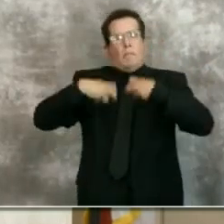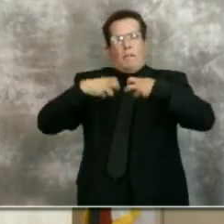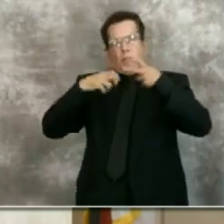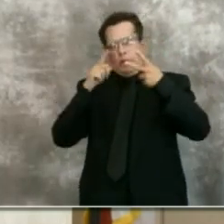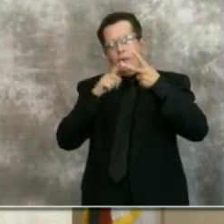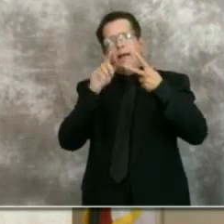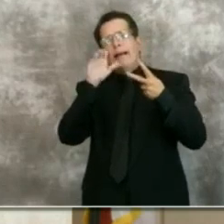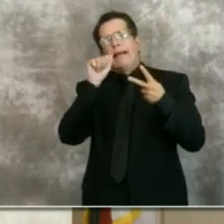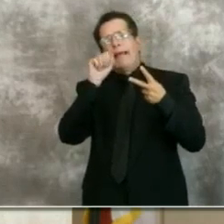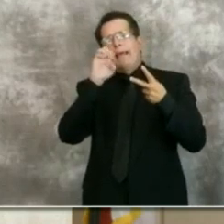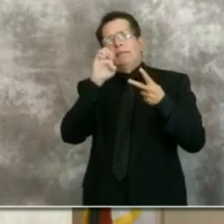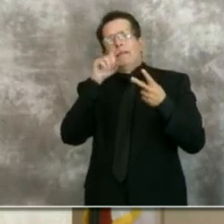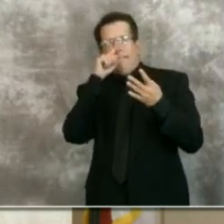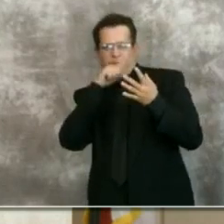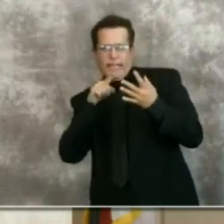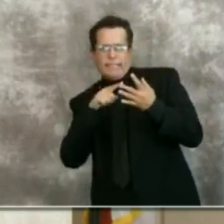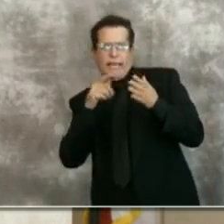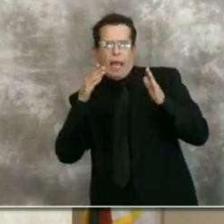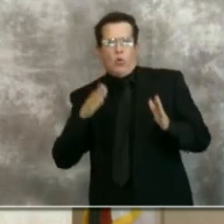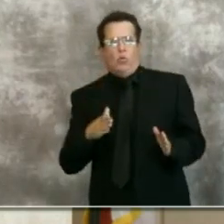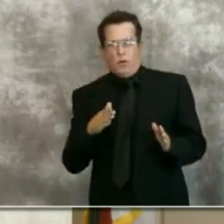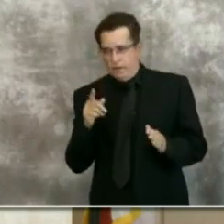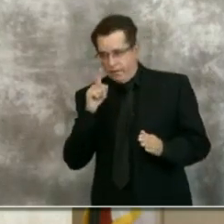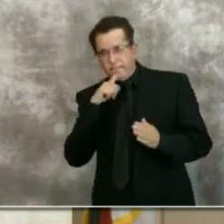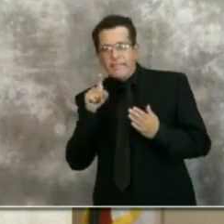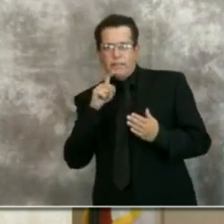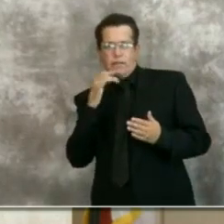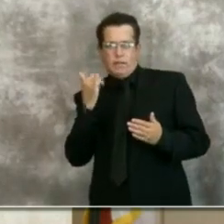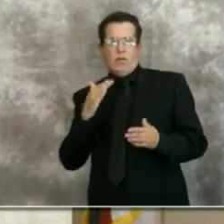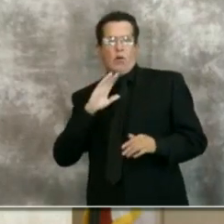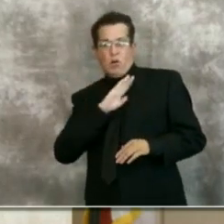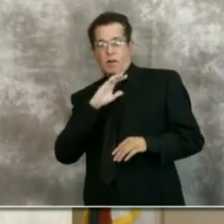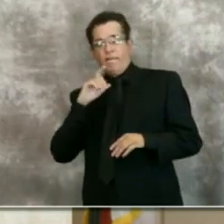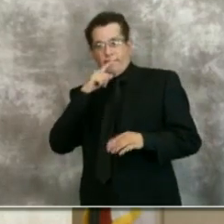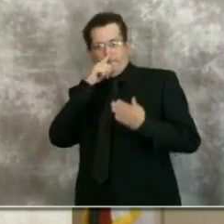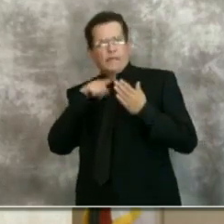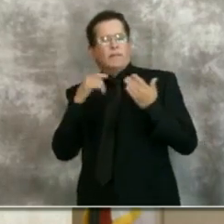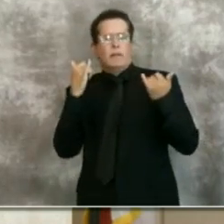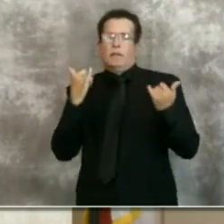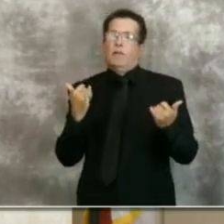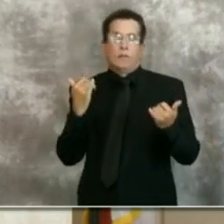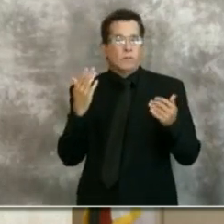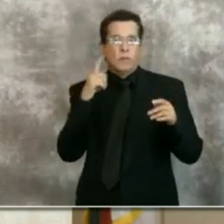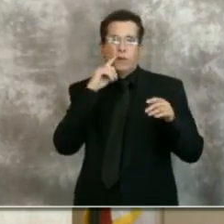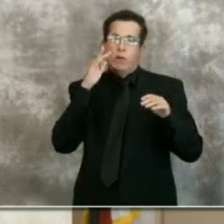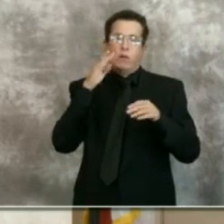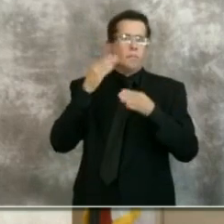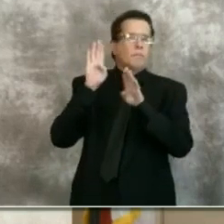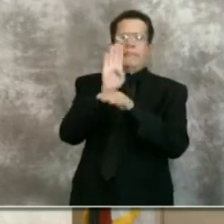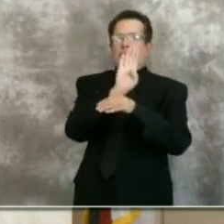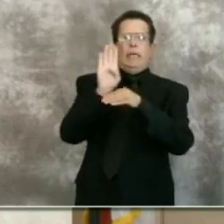TRIGGERS AND THAT'S AN AREA WHERE WE CONTINUE TO DO WELL. WHERE WE'RE HAVING TROUBLE IS